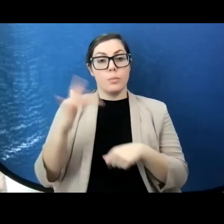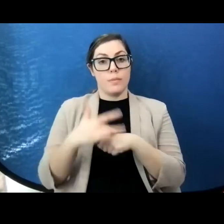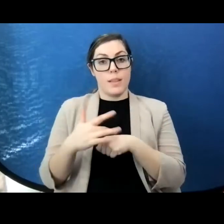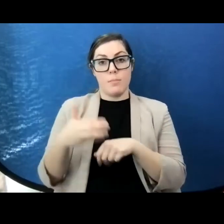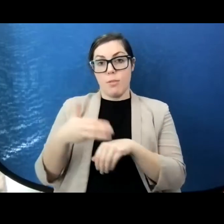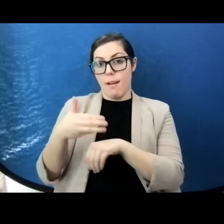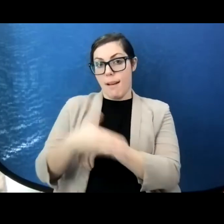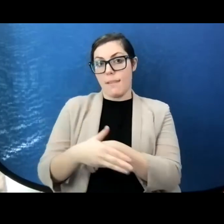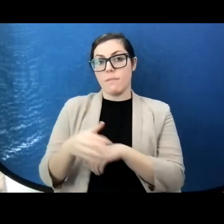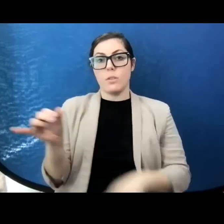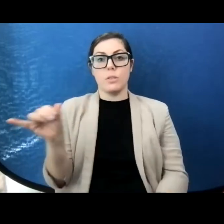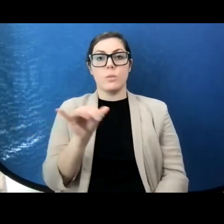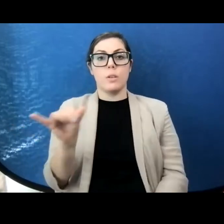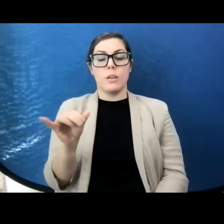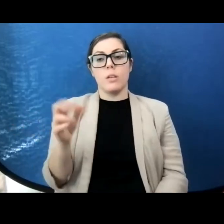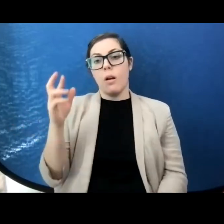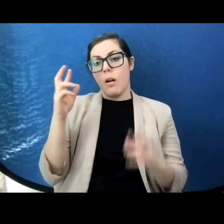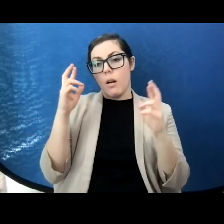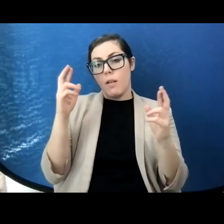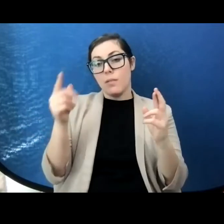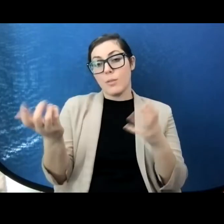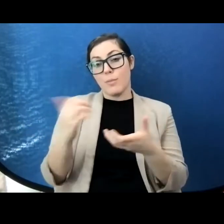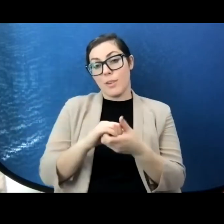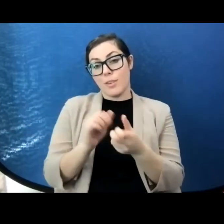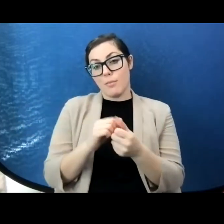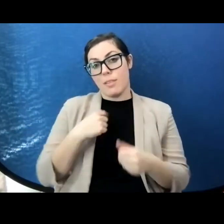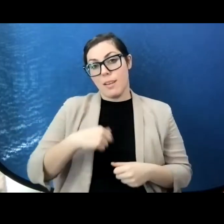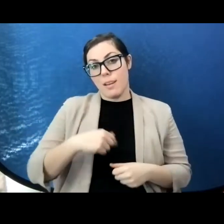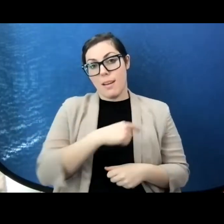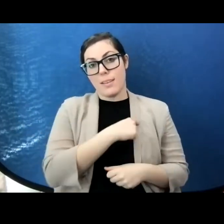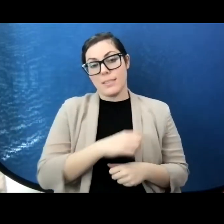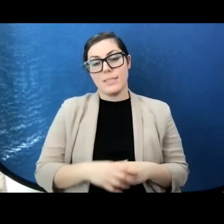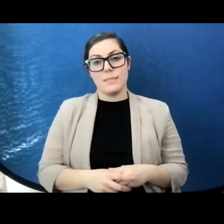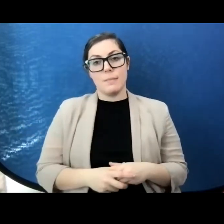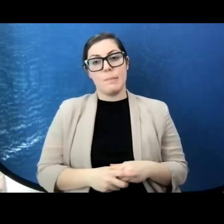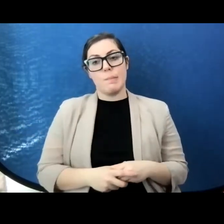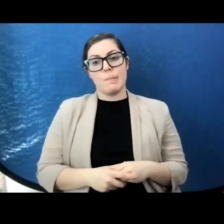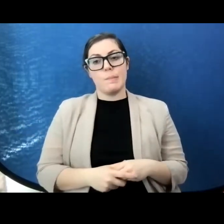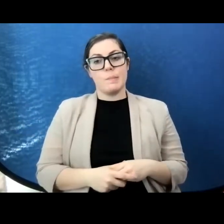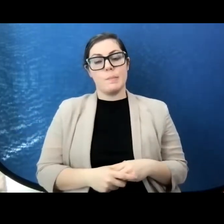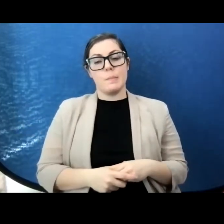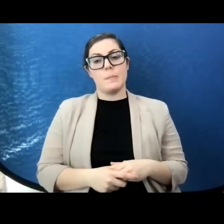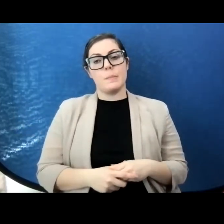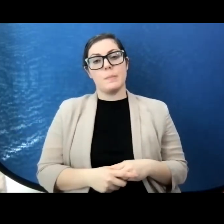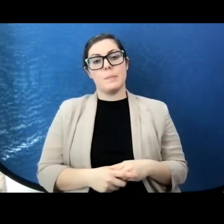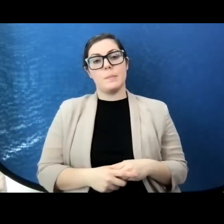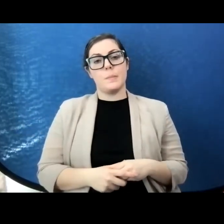and we hope that you'll be able to partner with us on this.